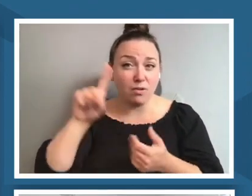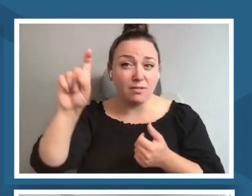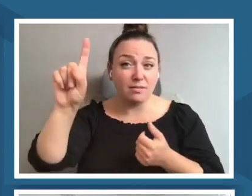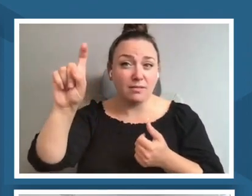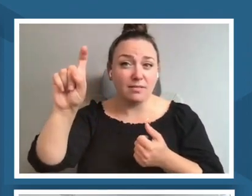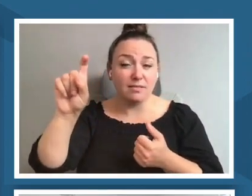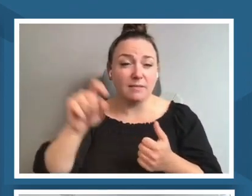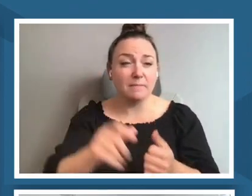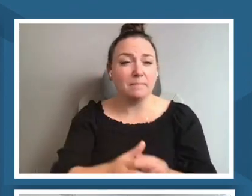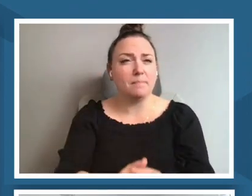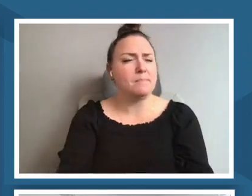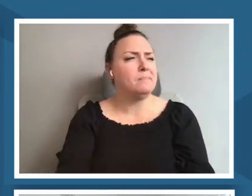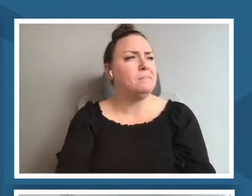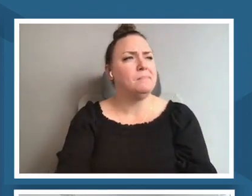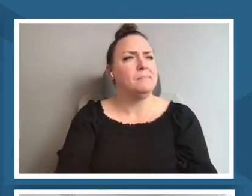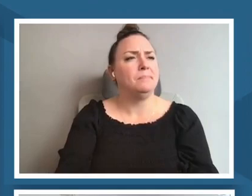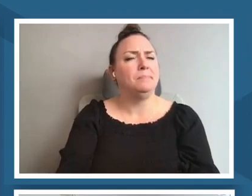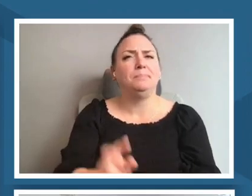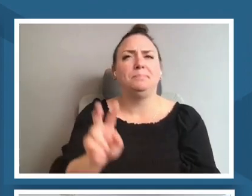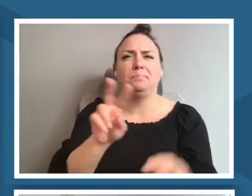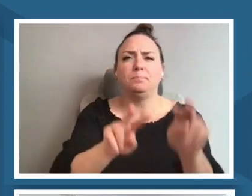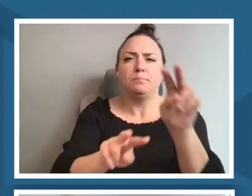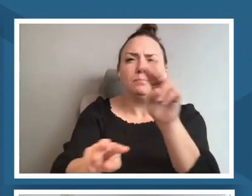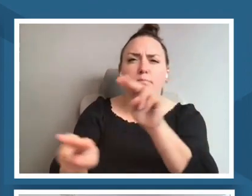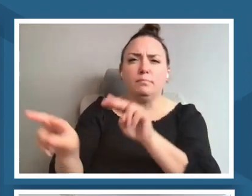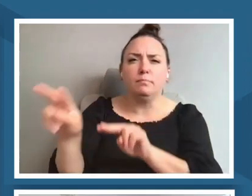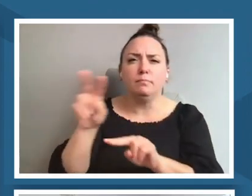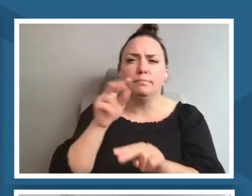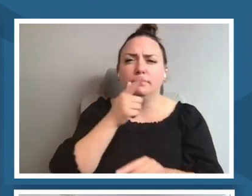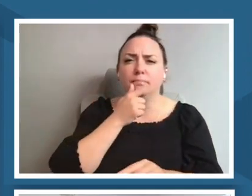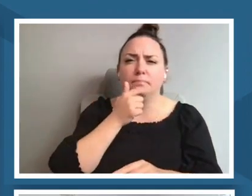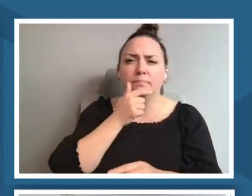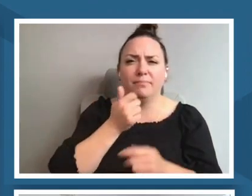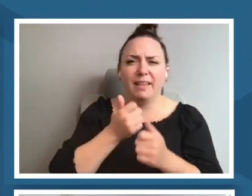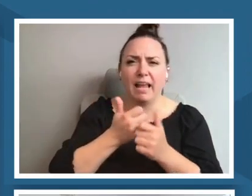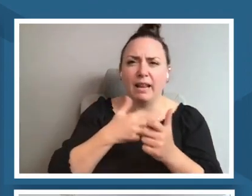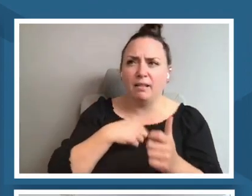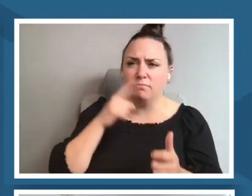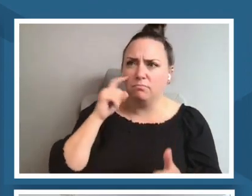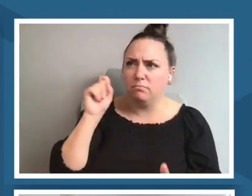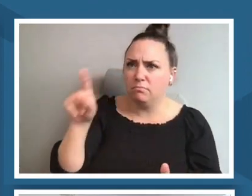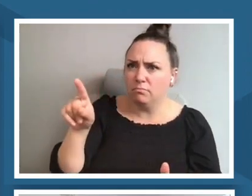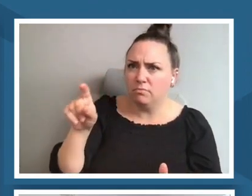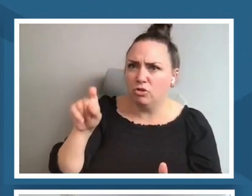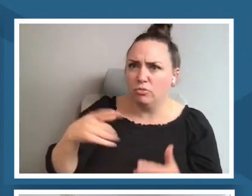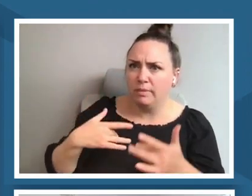is there anything i should be concerned about